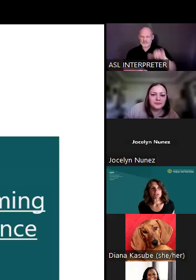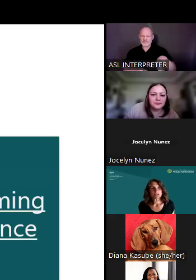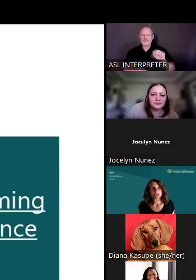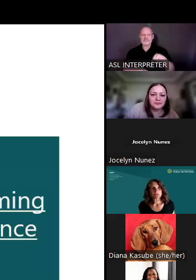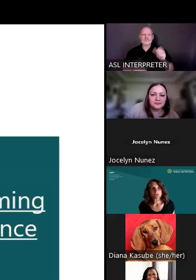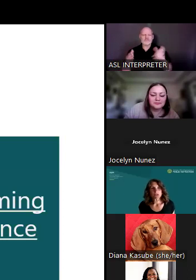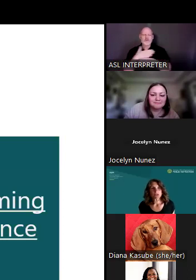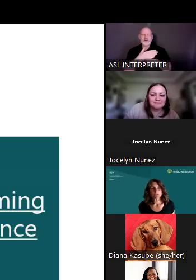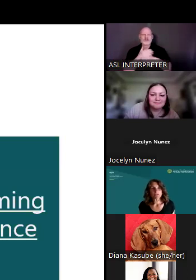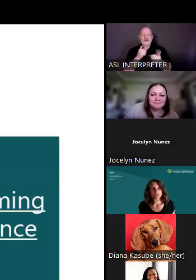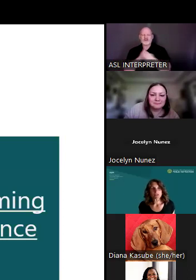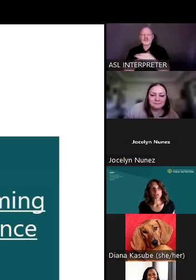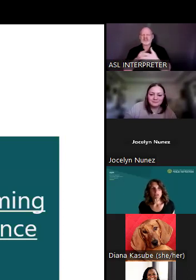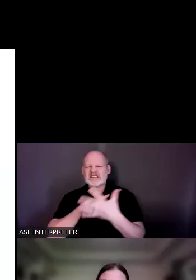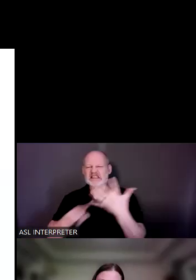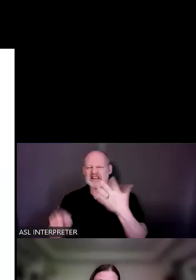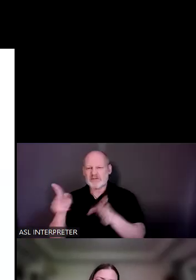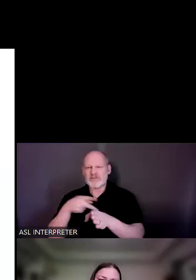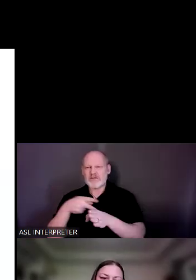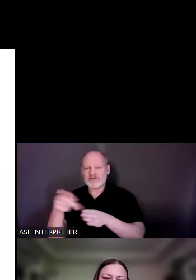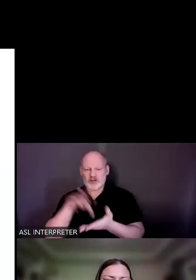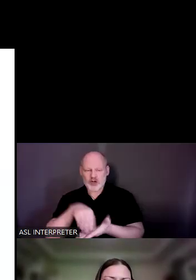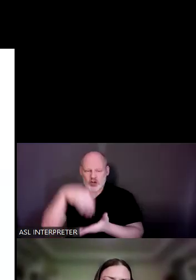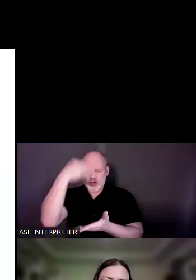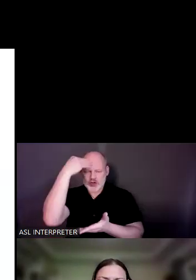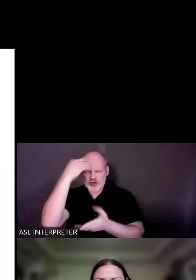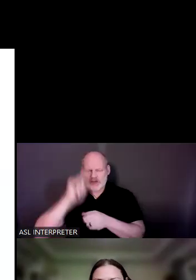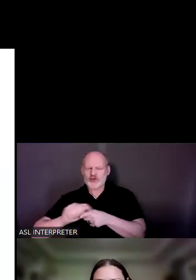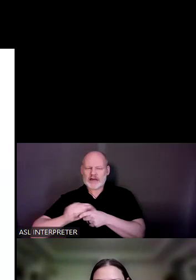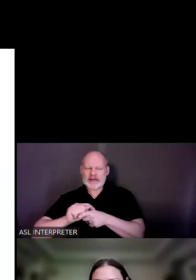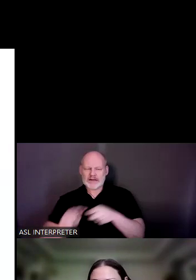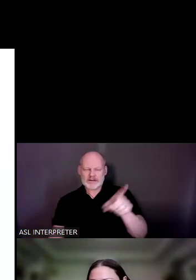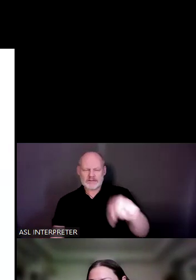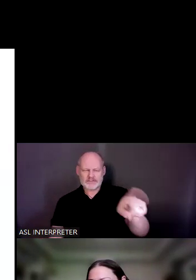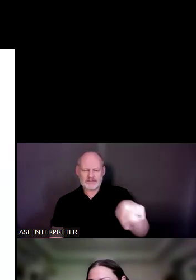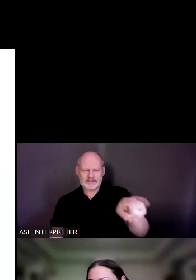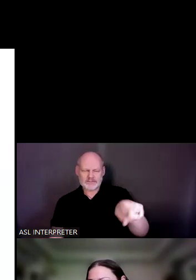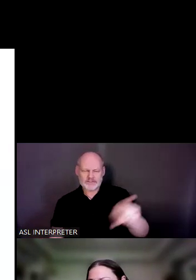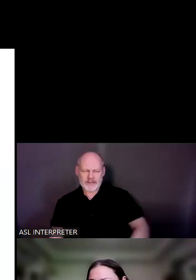uh several uh professional learning trainings that we have recorded and are available on our